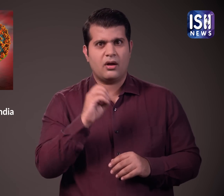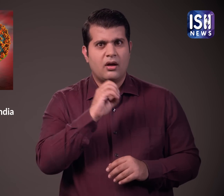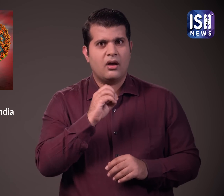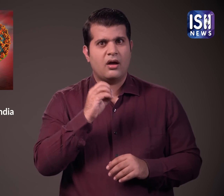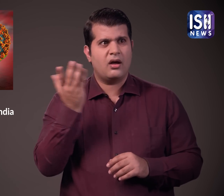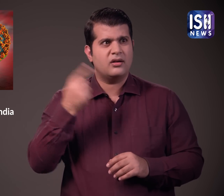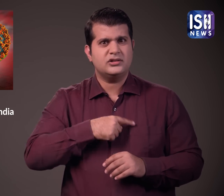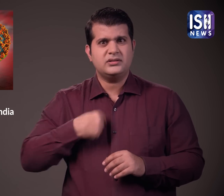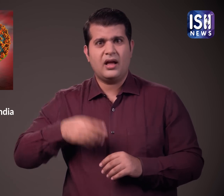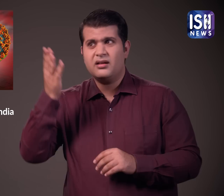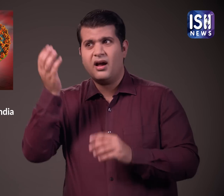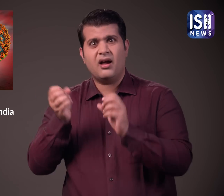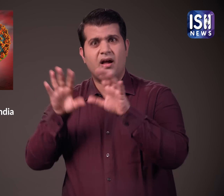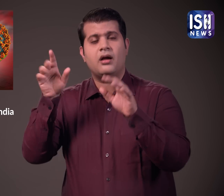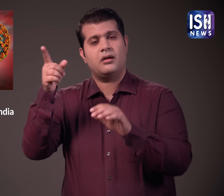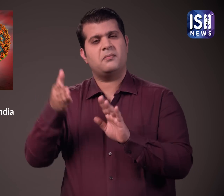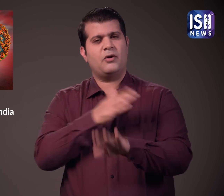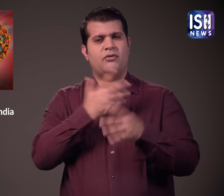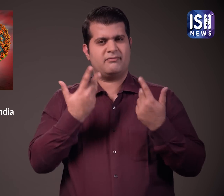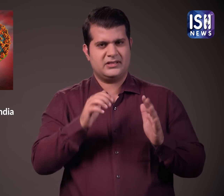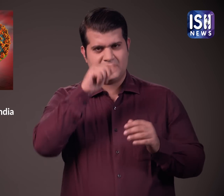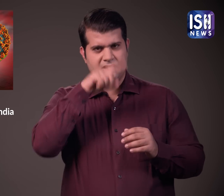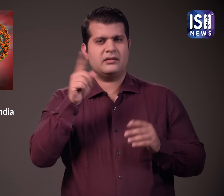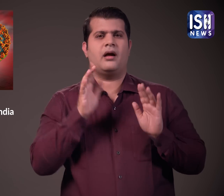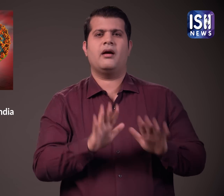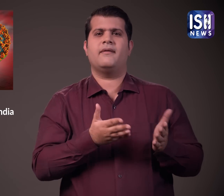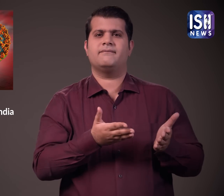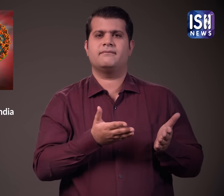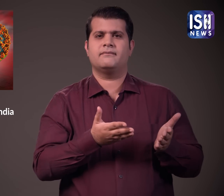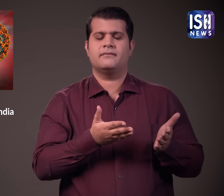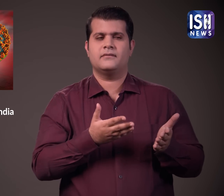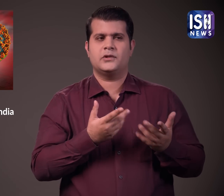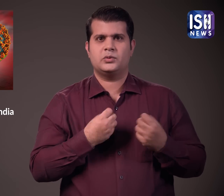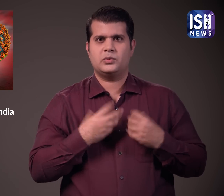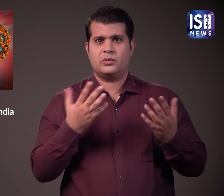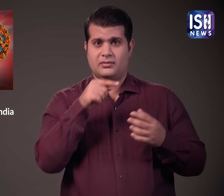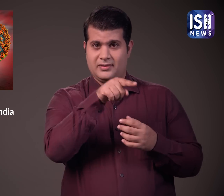The case occurred in India before the surge in China. Shocking!